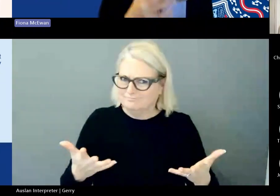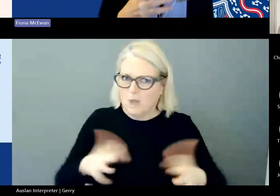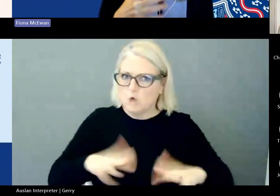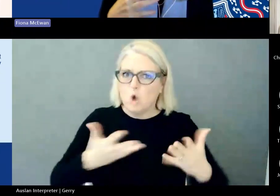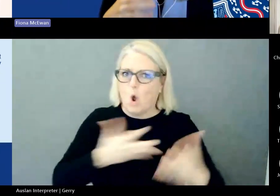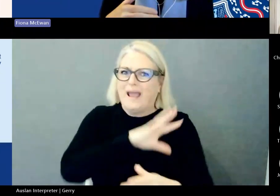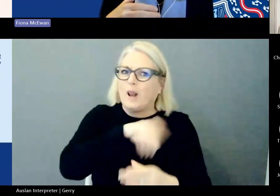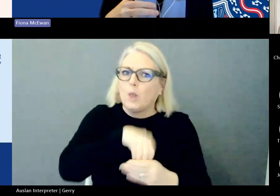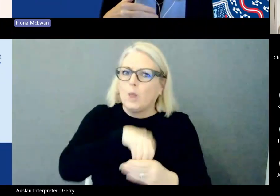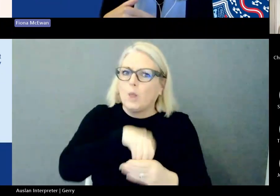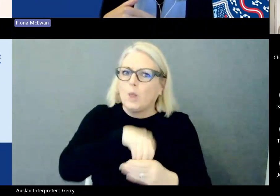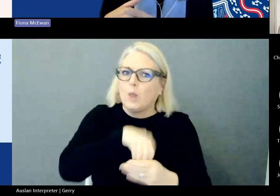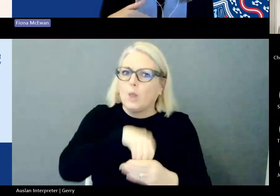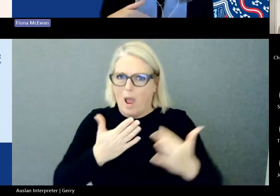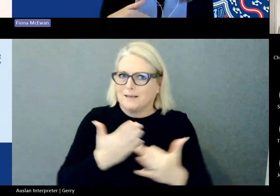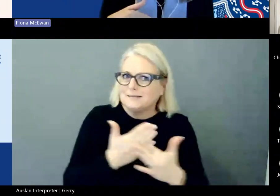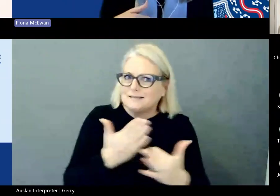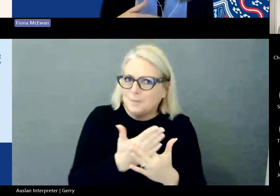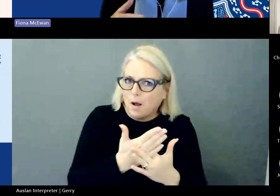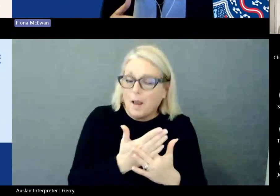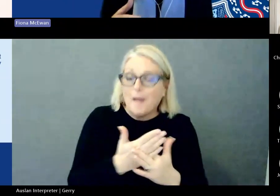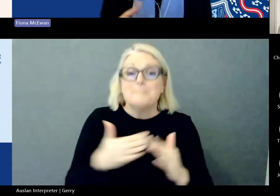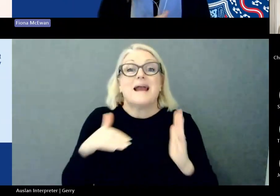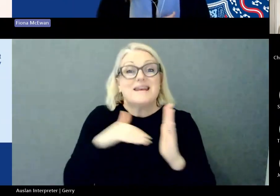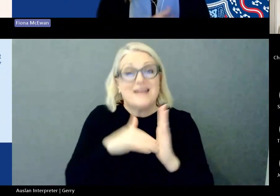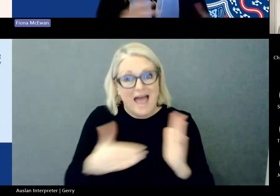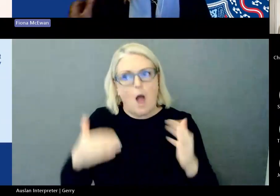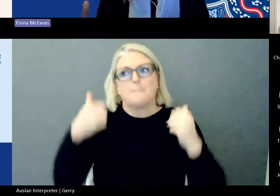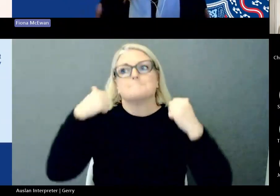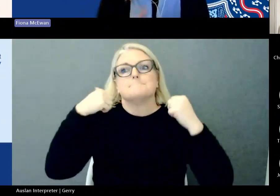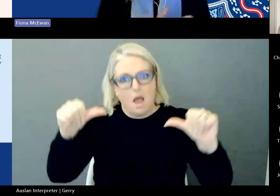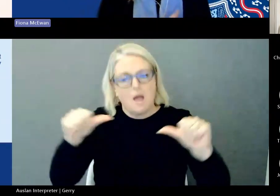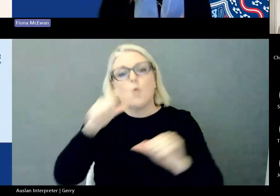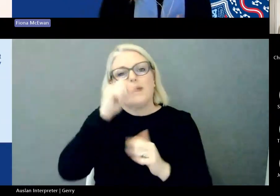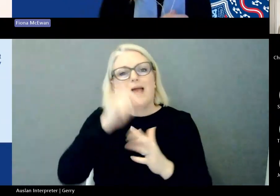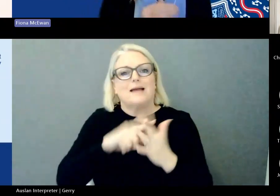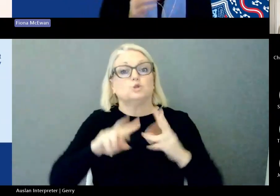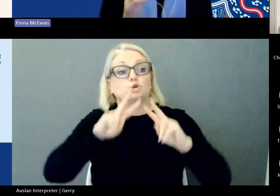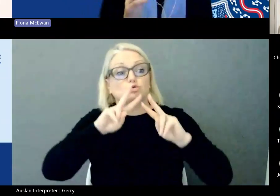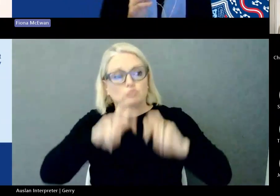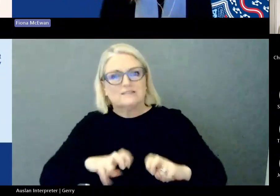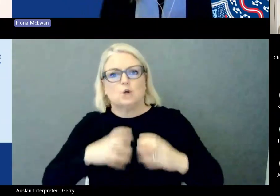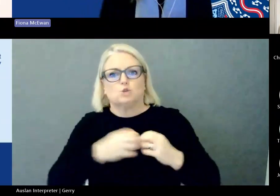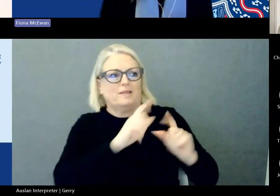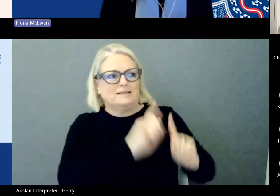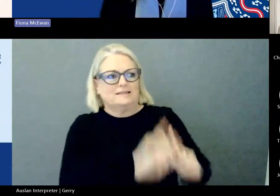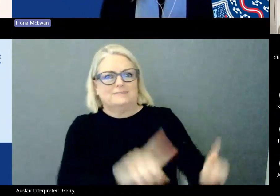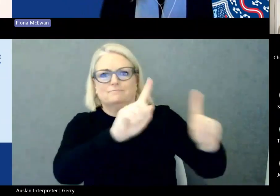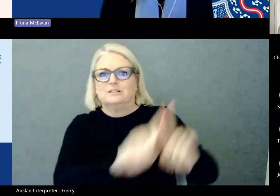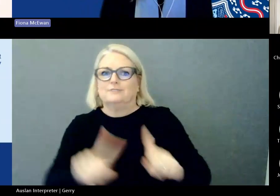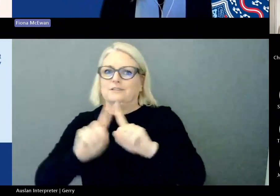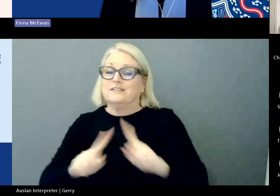we had the opportunity to actually do research with a wide range of voices to understand the barriers to providing feedback,